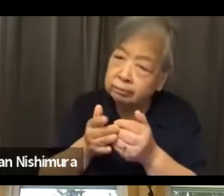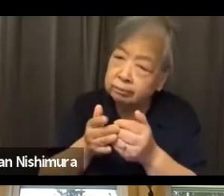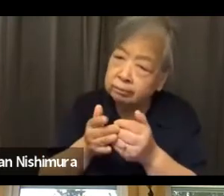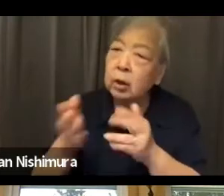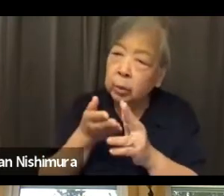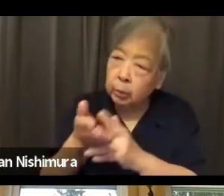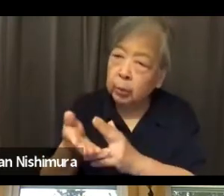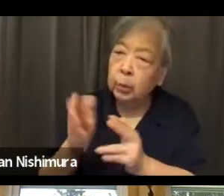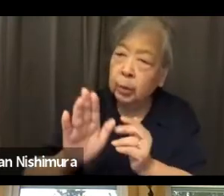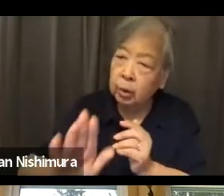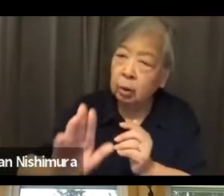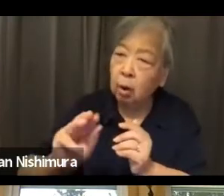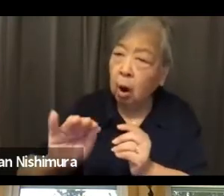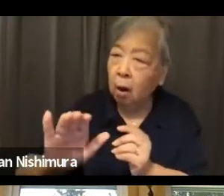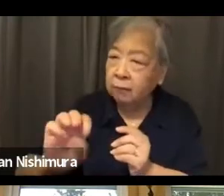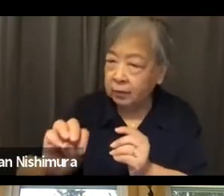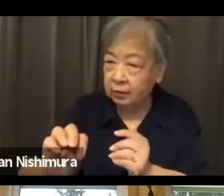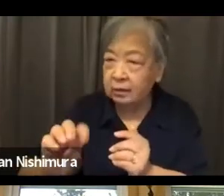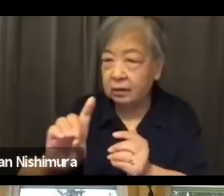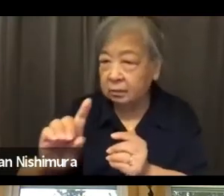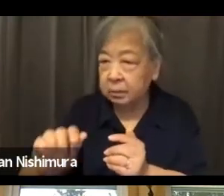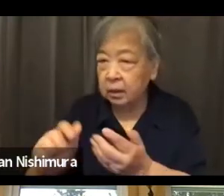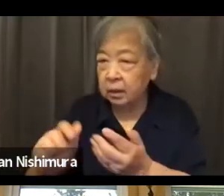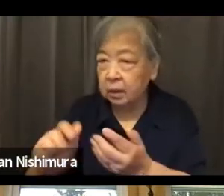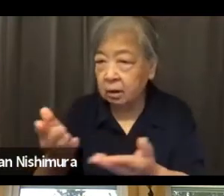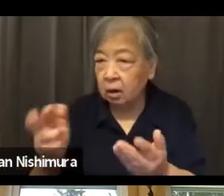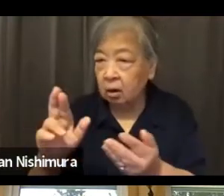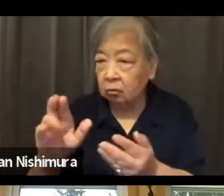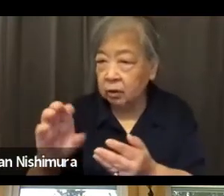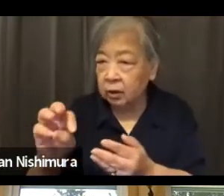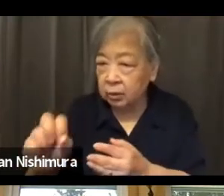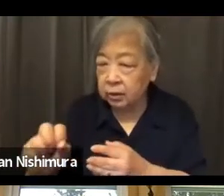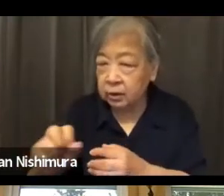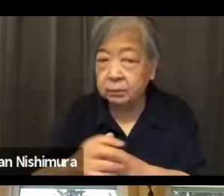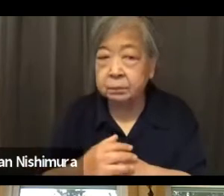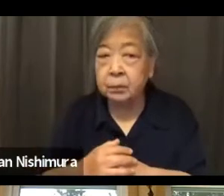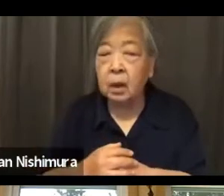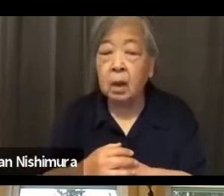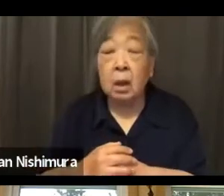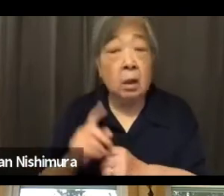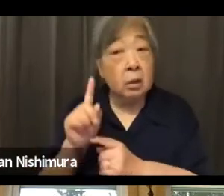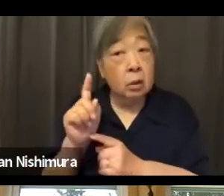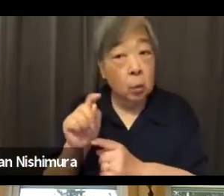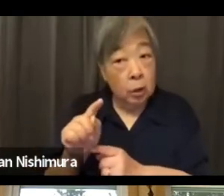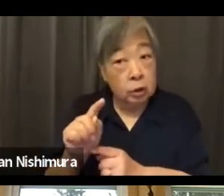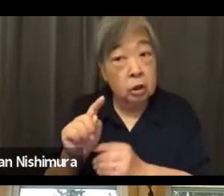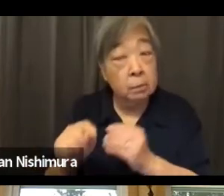As David mentioned, the question regarding a student's accommodations needs should not